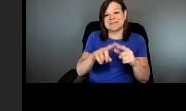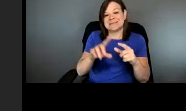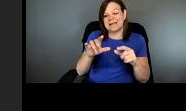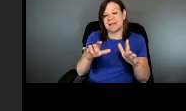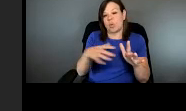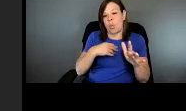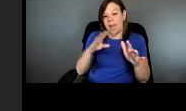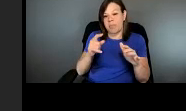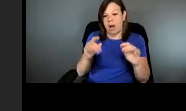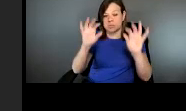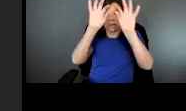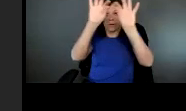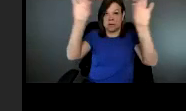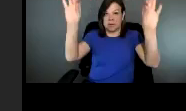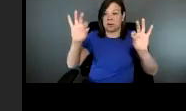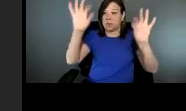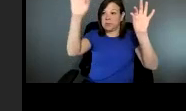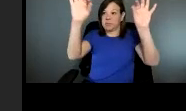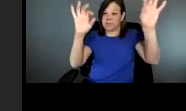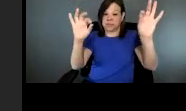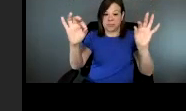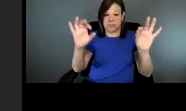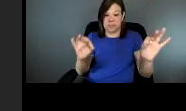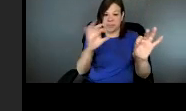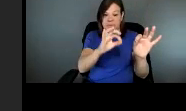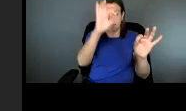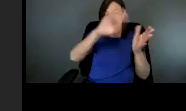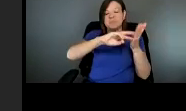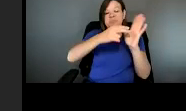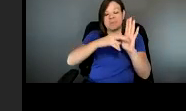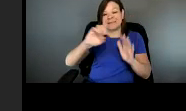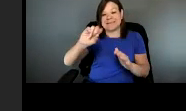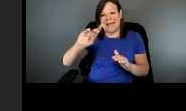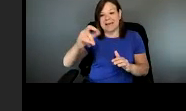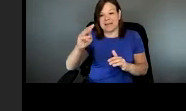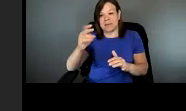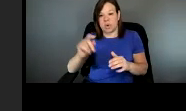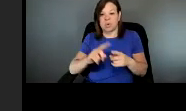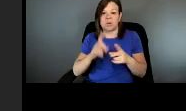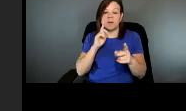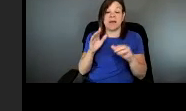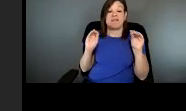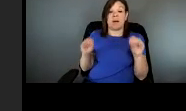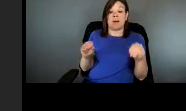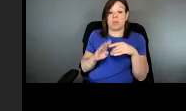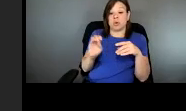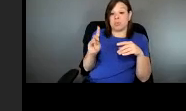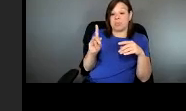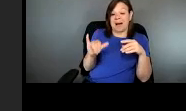that kind of implies that it's in editing mode. If I click body, which I'm gonna also remove the color here, so I don't confuse anyone.